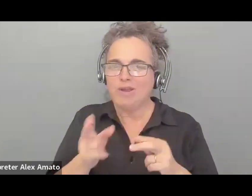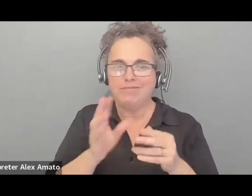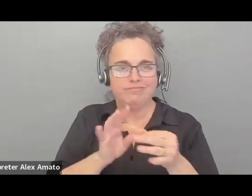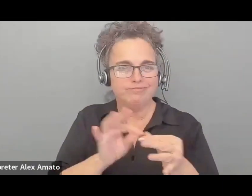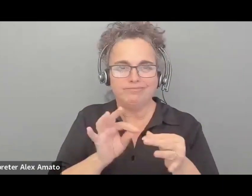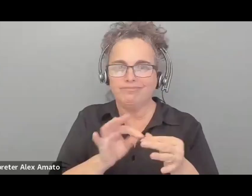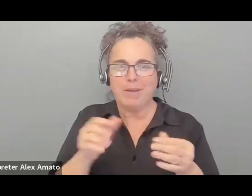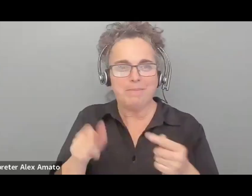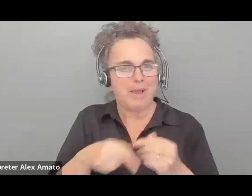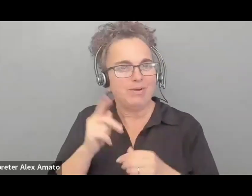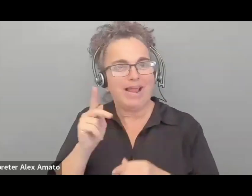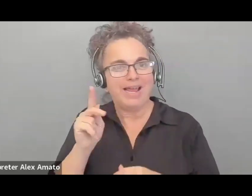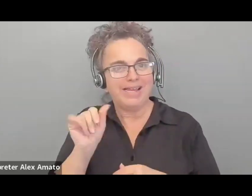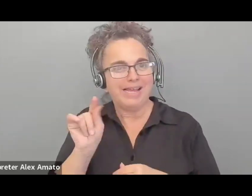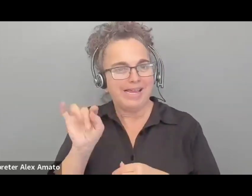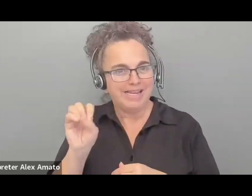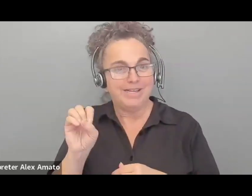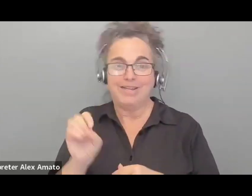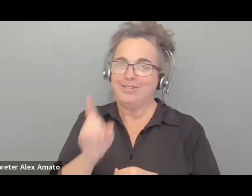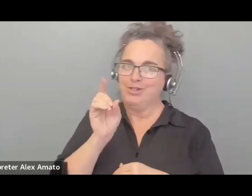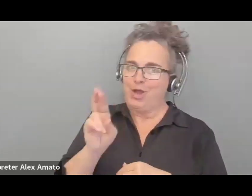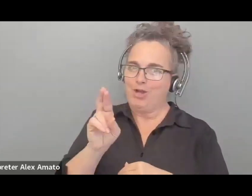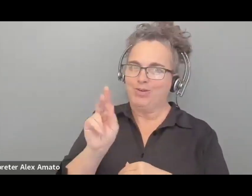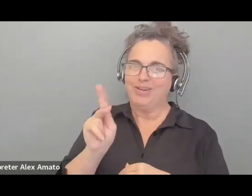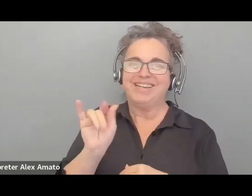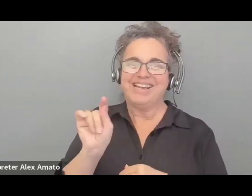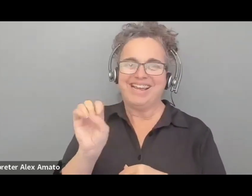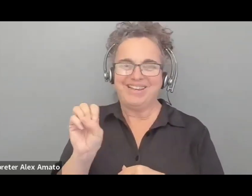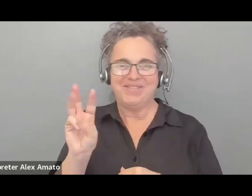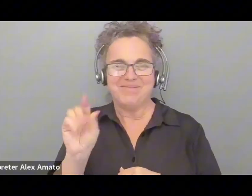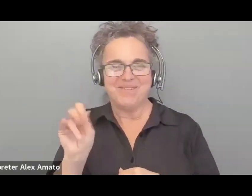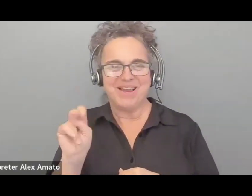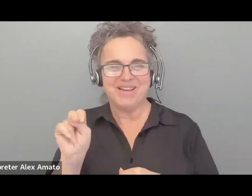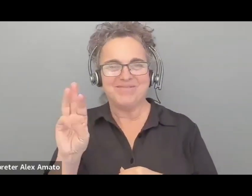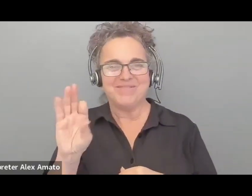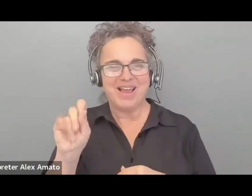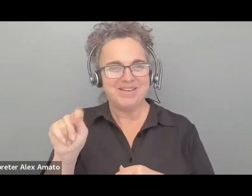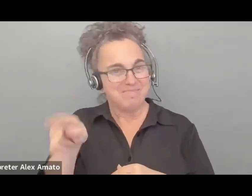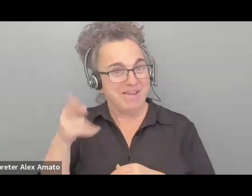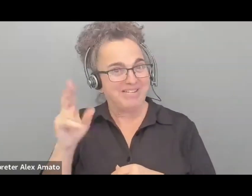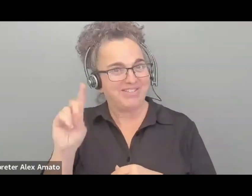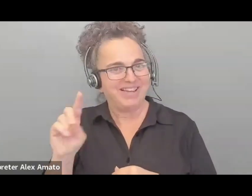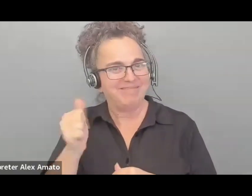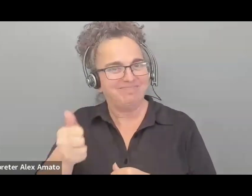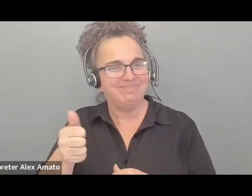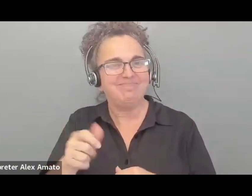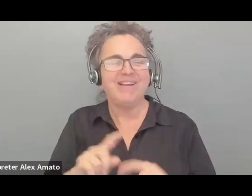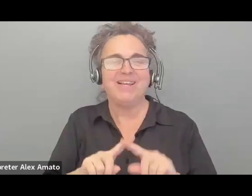Dr. Katie Wainwright PhD is a UX researcher at Google